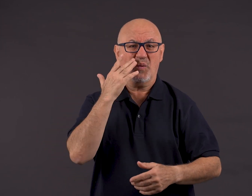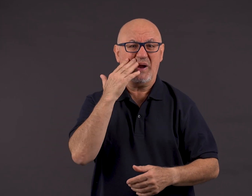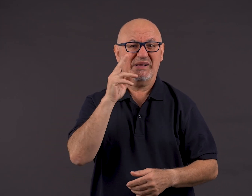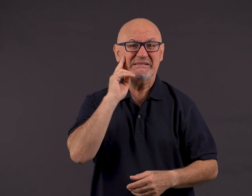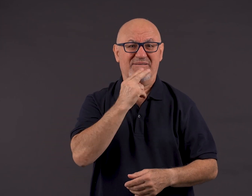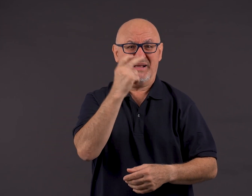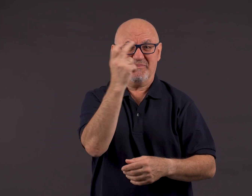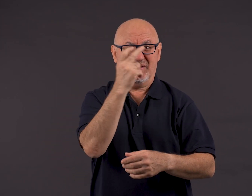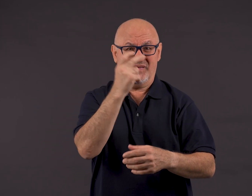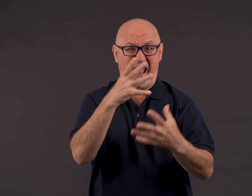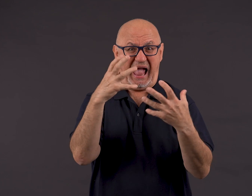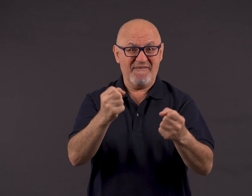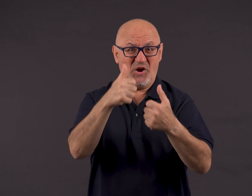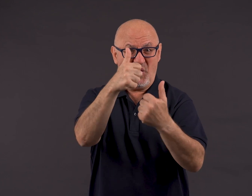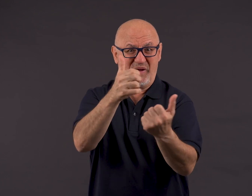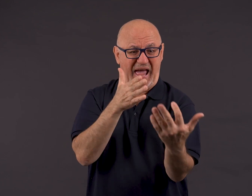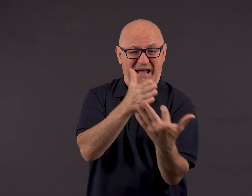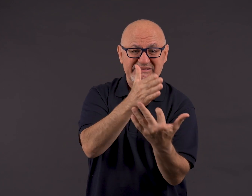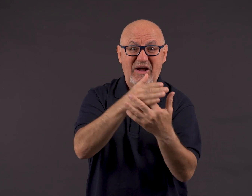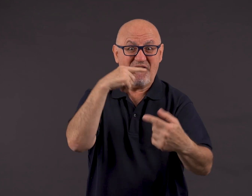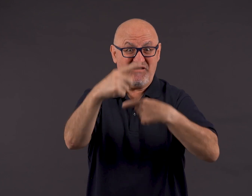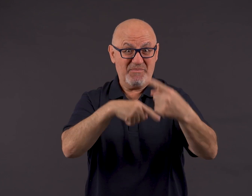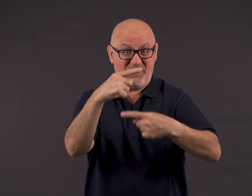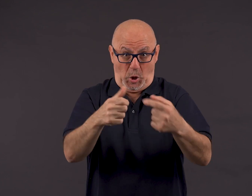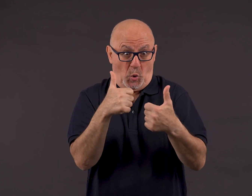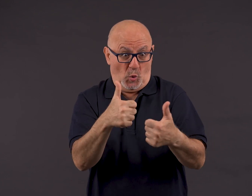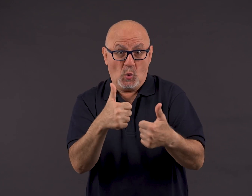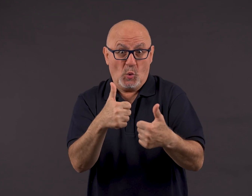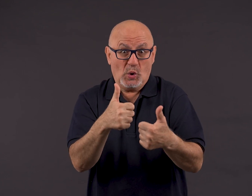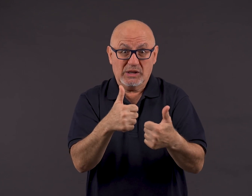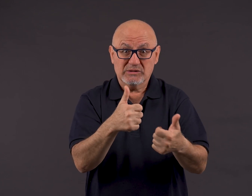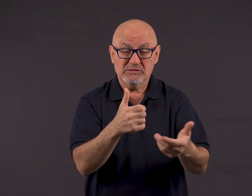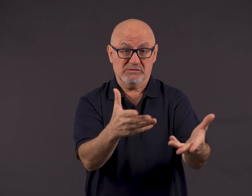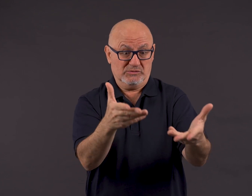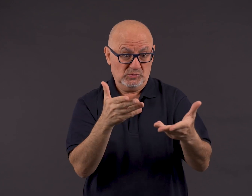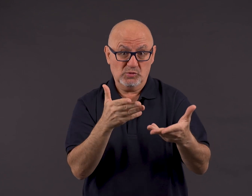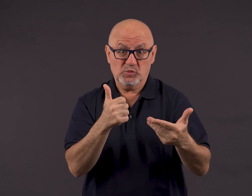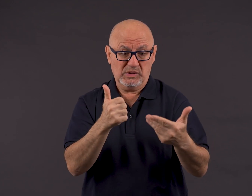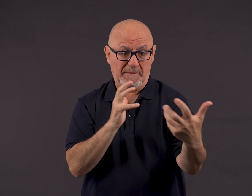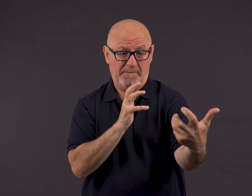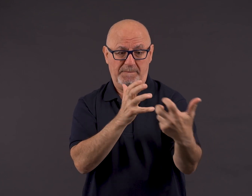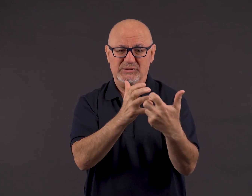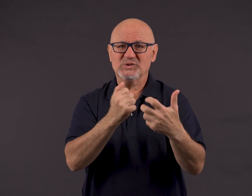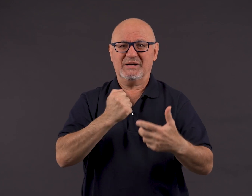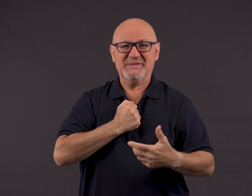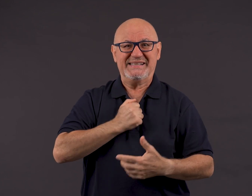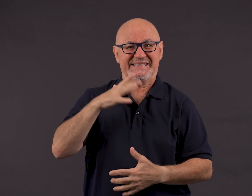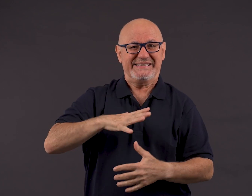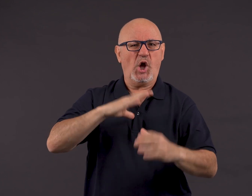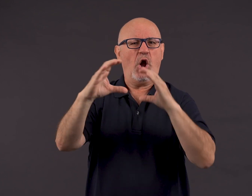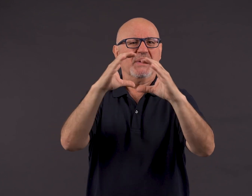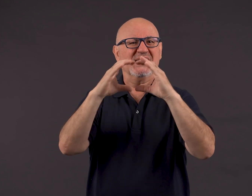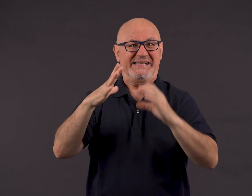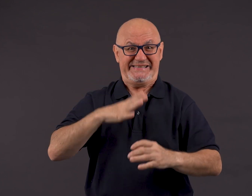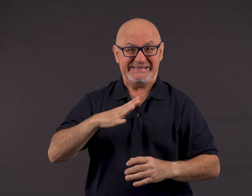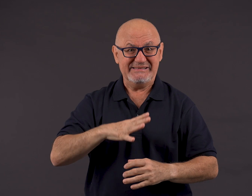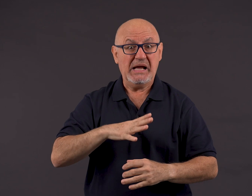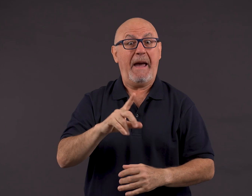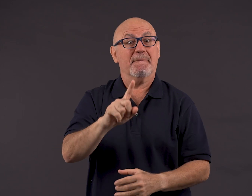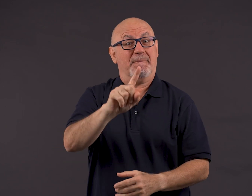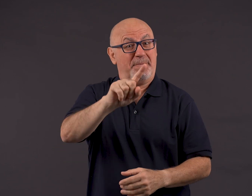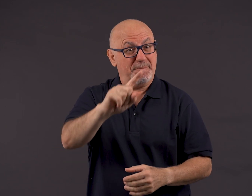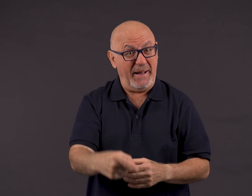good access to information means it needs to meet the communication needs of the individual.